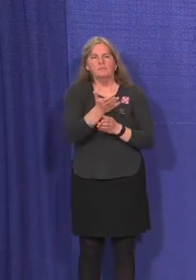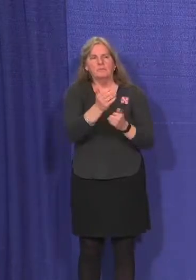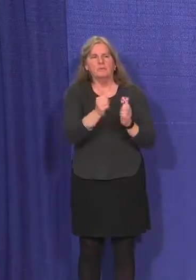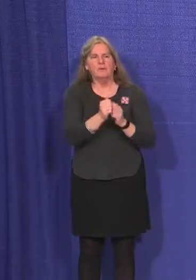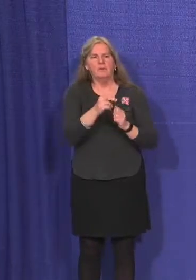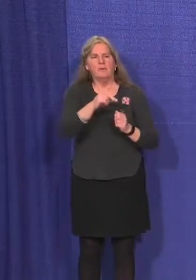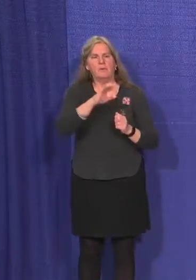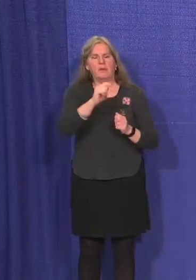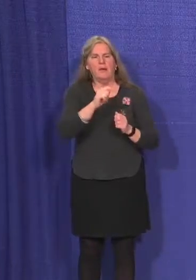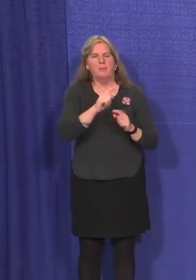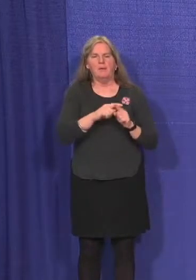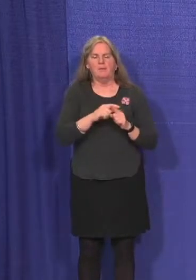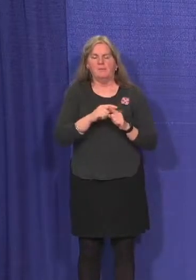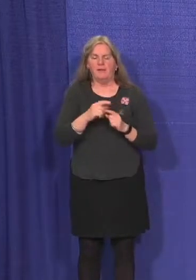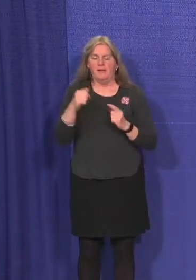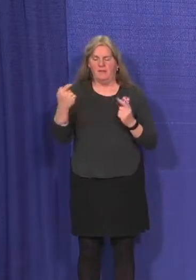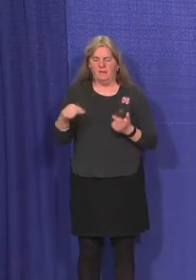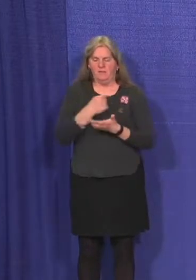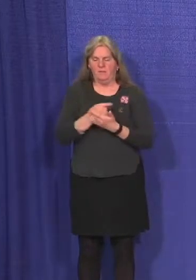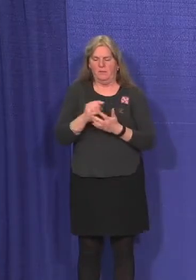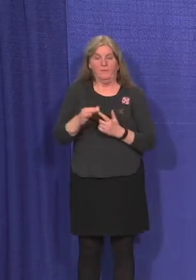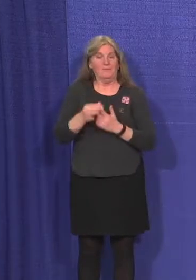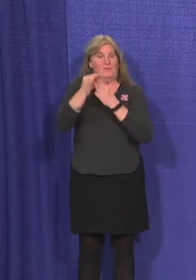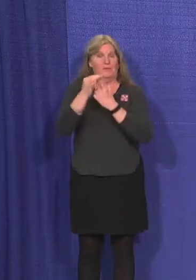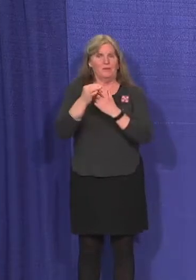Into use masks with indoor